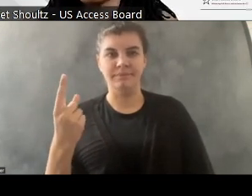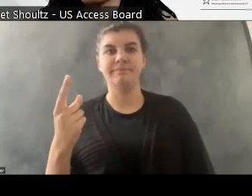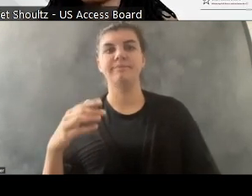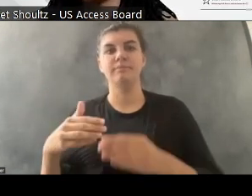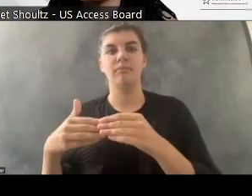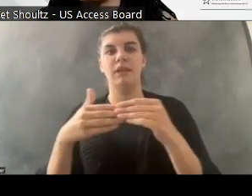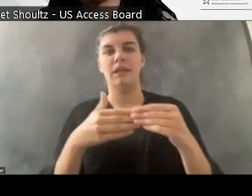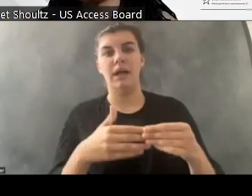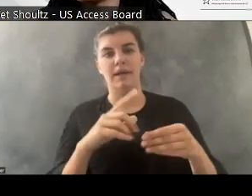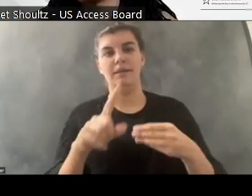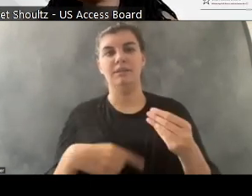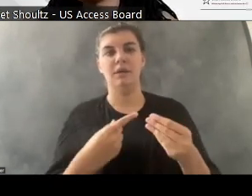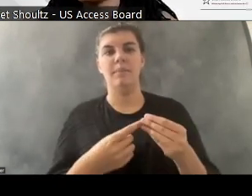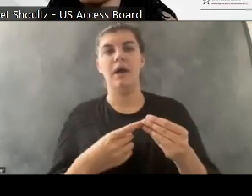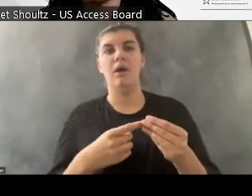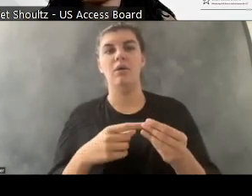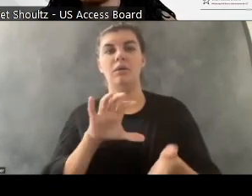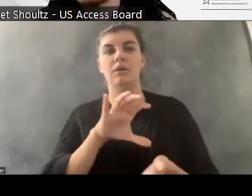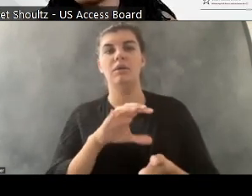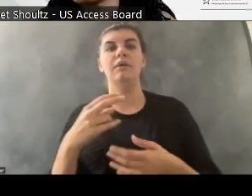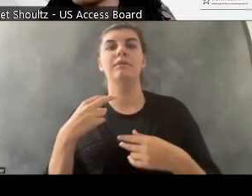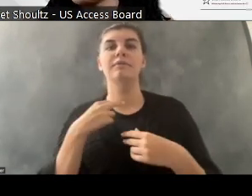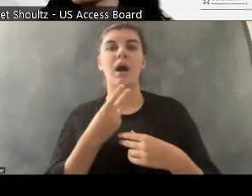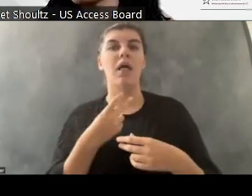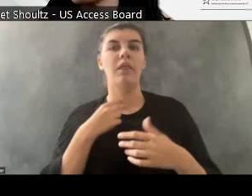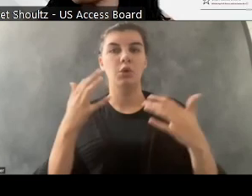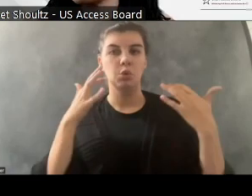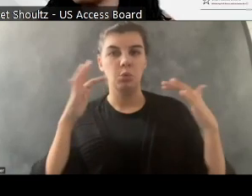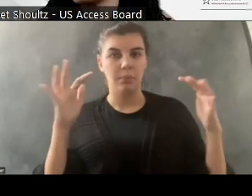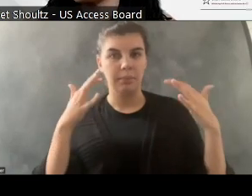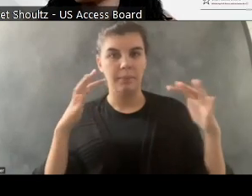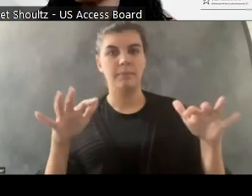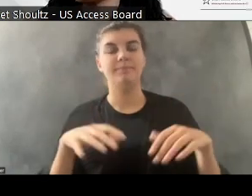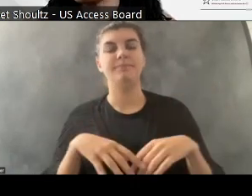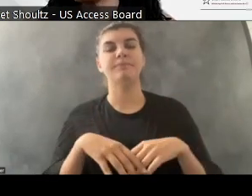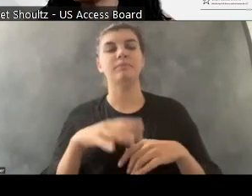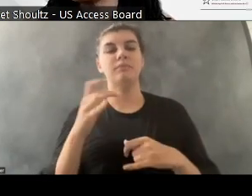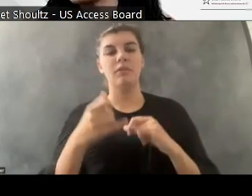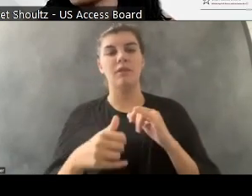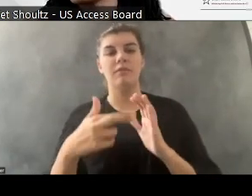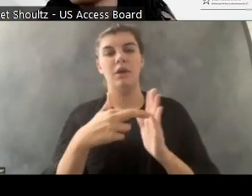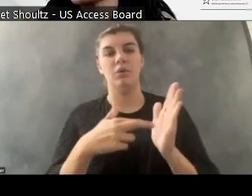is guidance on volume for audible walk indications. In the final rule we have